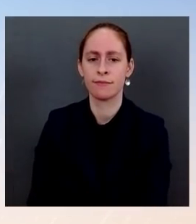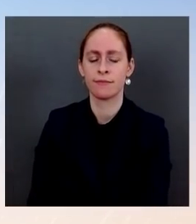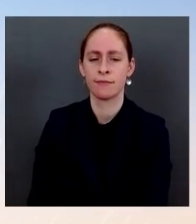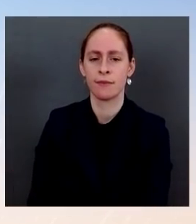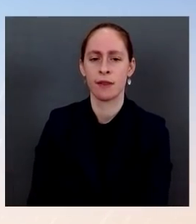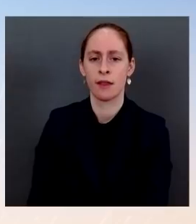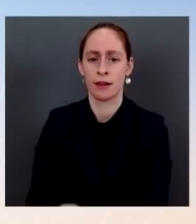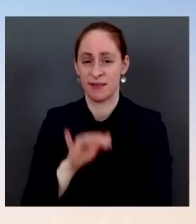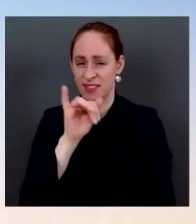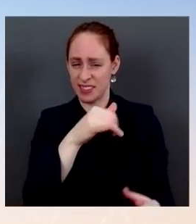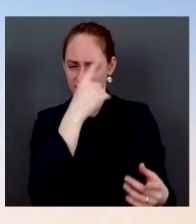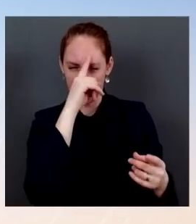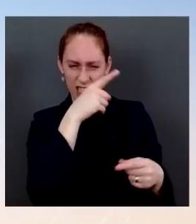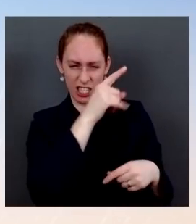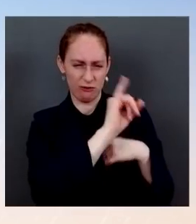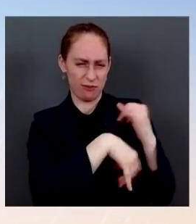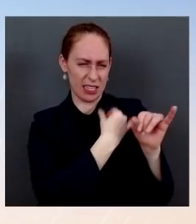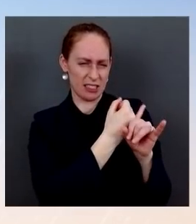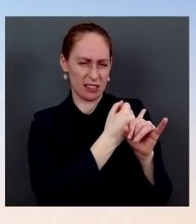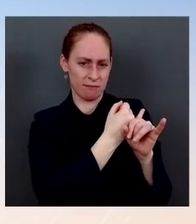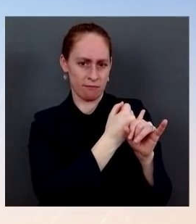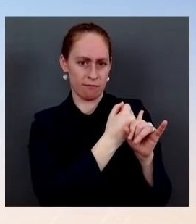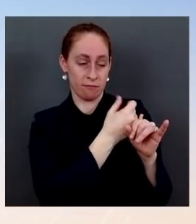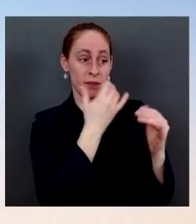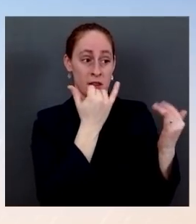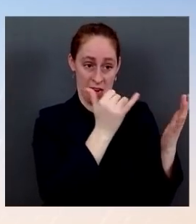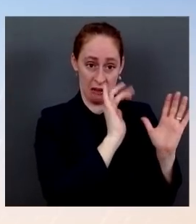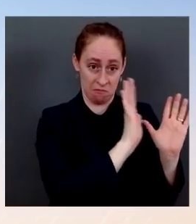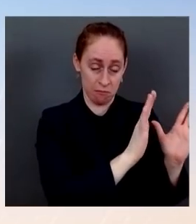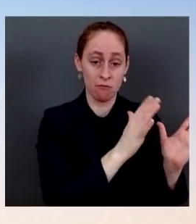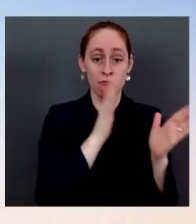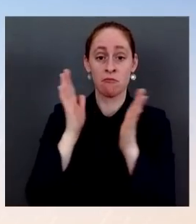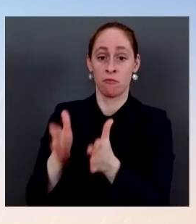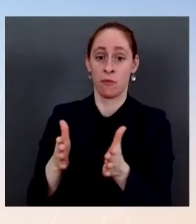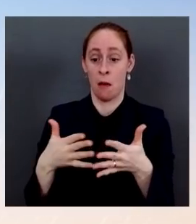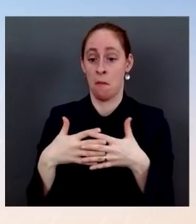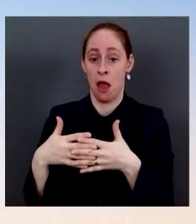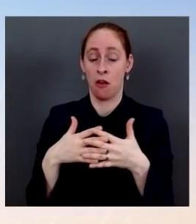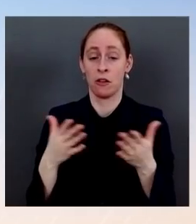The Press: And if I can, a question on Russia. A few days ago, I think, you said that you didn't want